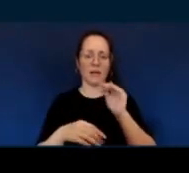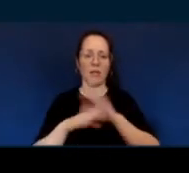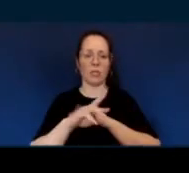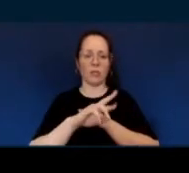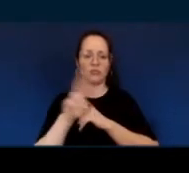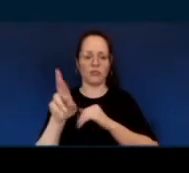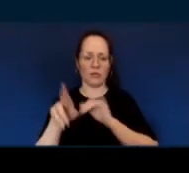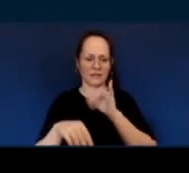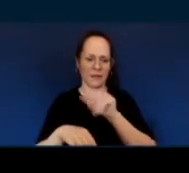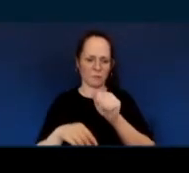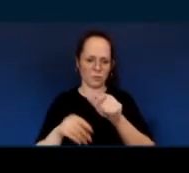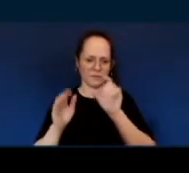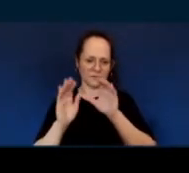[INDISCERNIBLE].